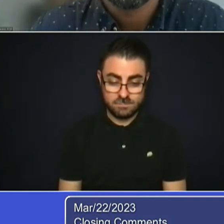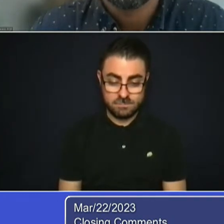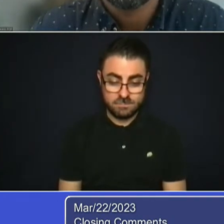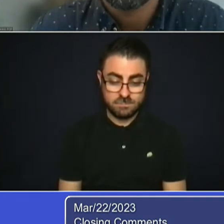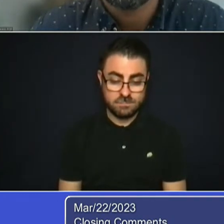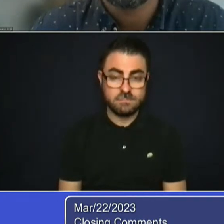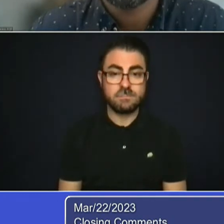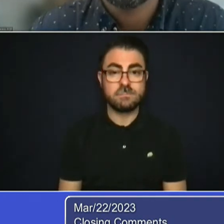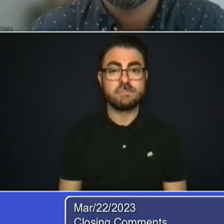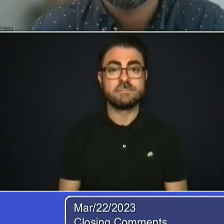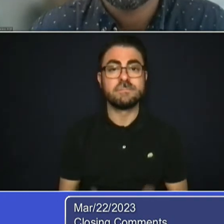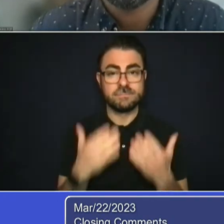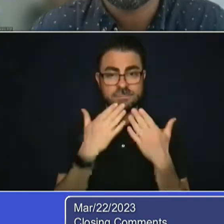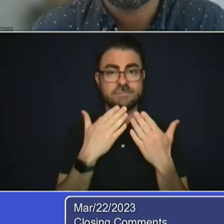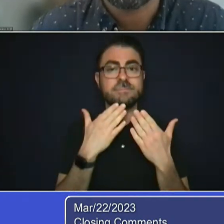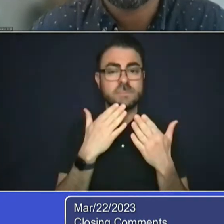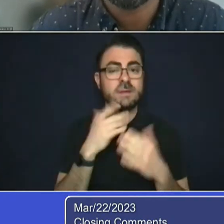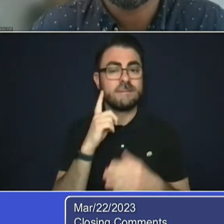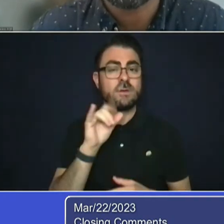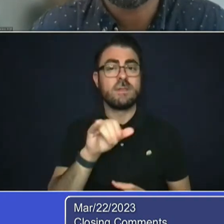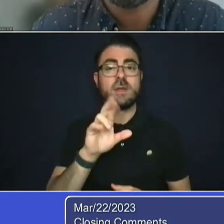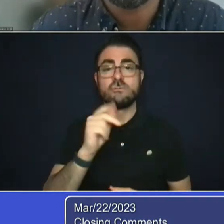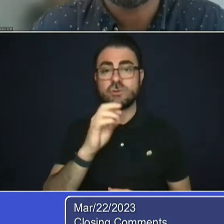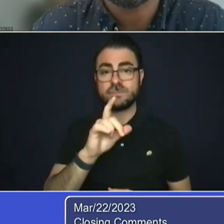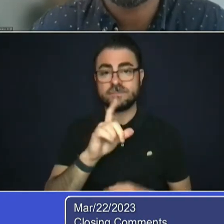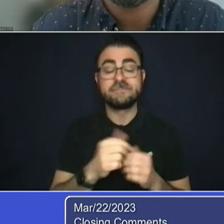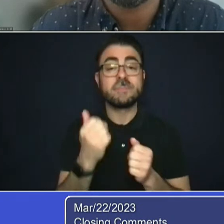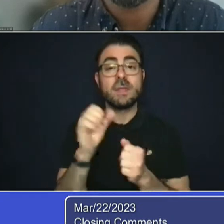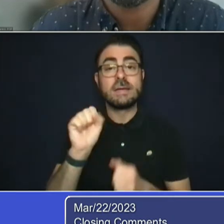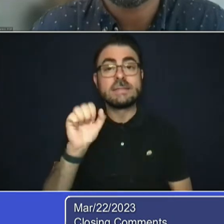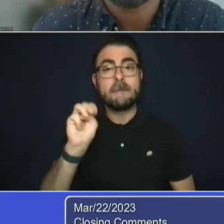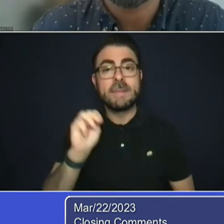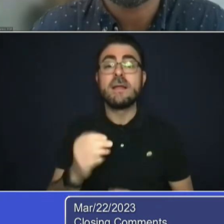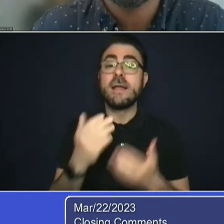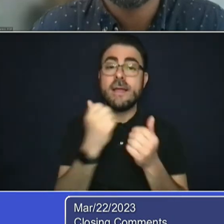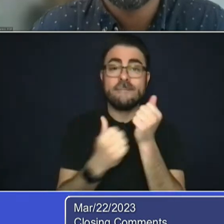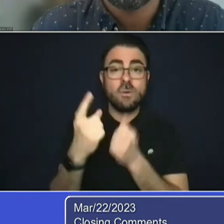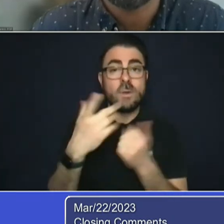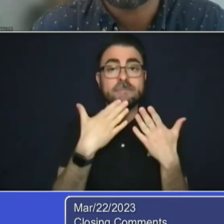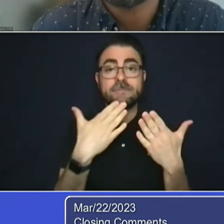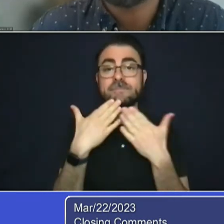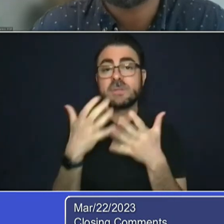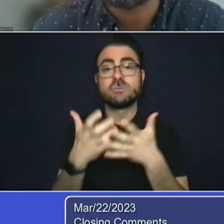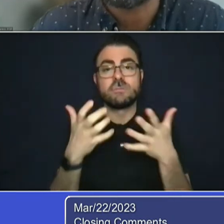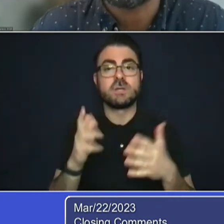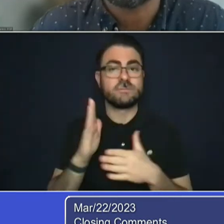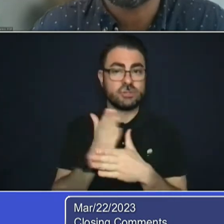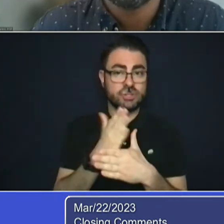THANK YOU, RACHEL. OKAY.